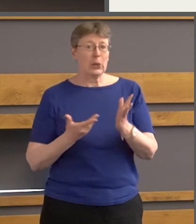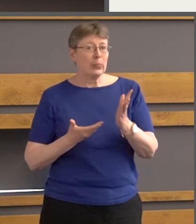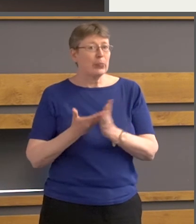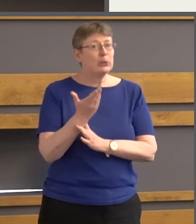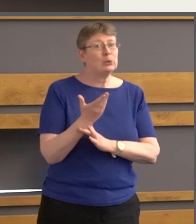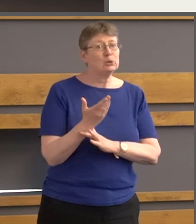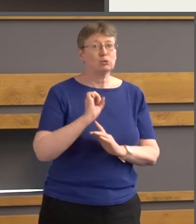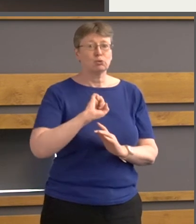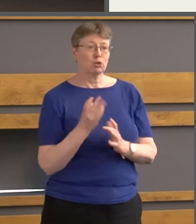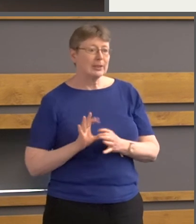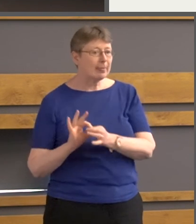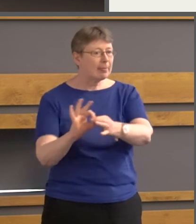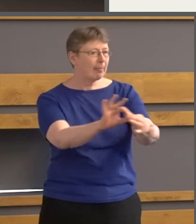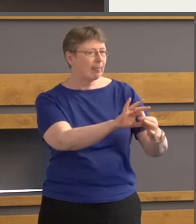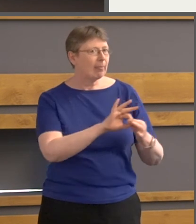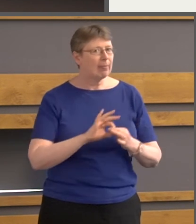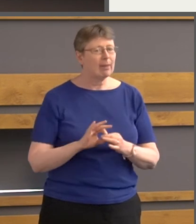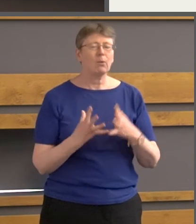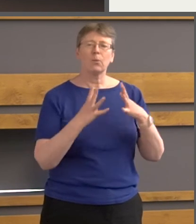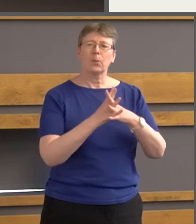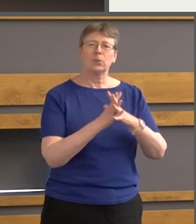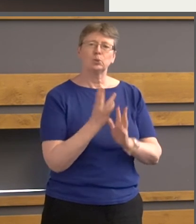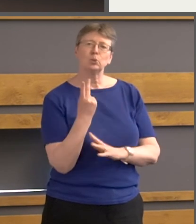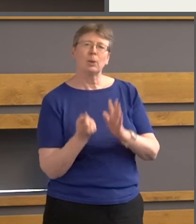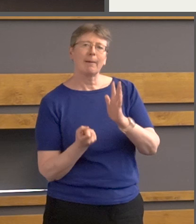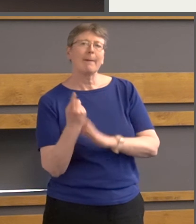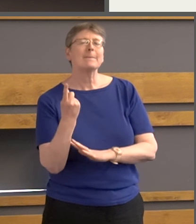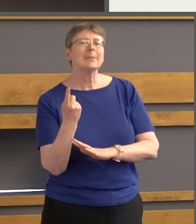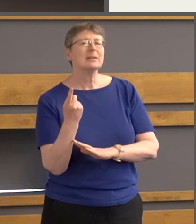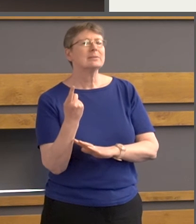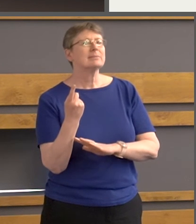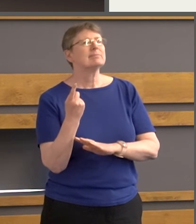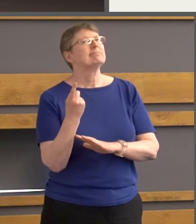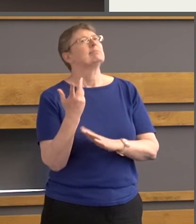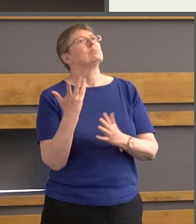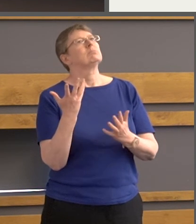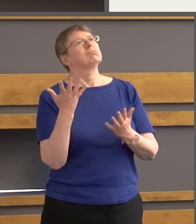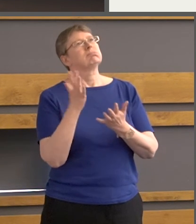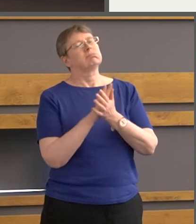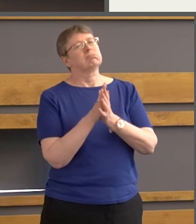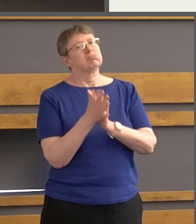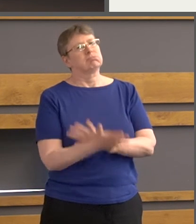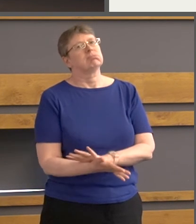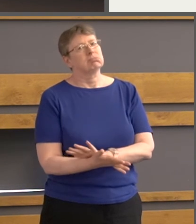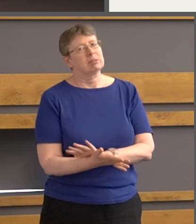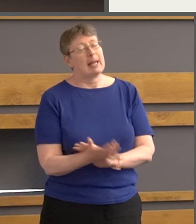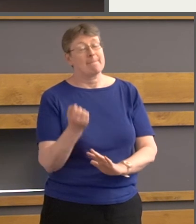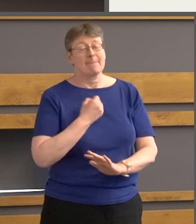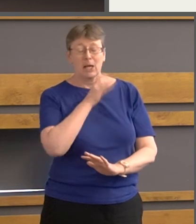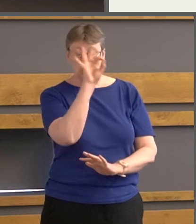And when World War II happened, the slump happened as well. My own question about jute is that,